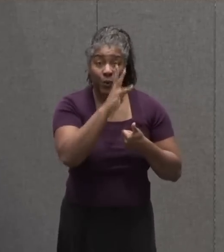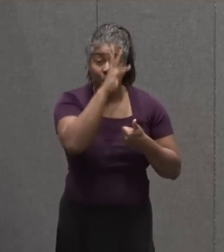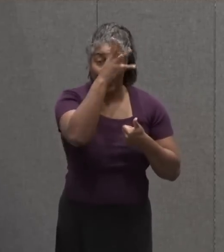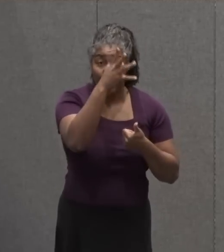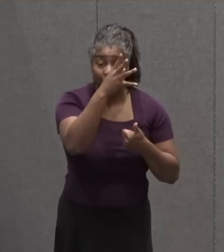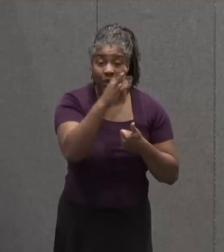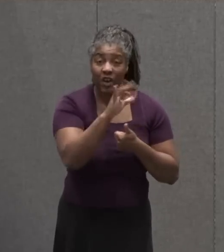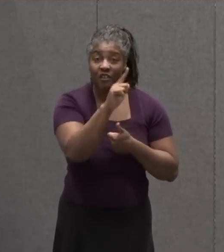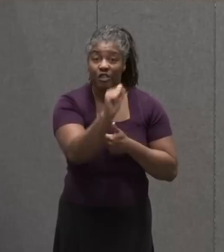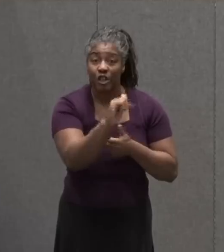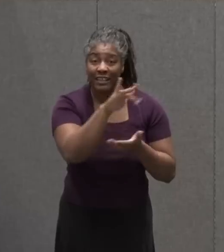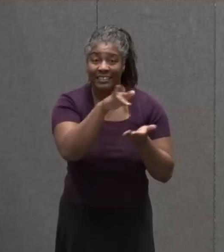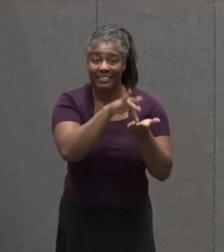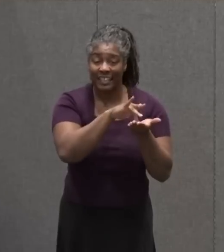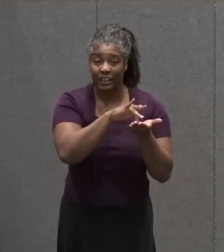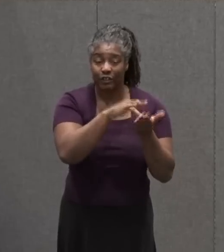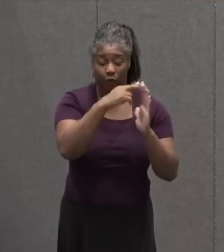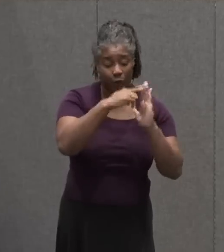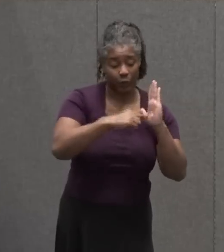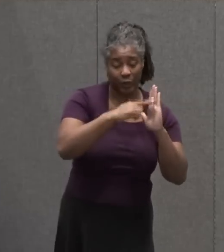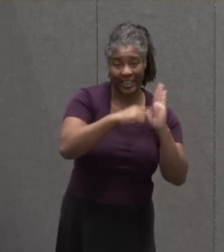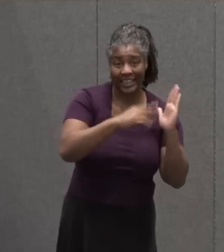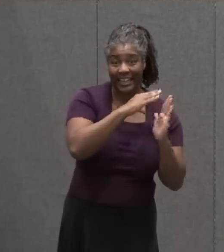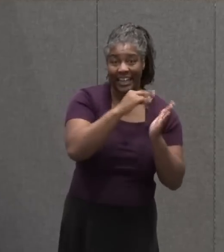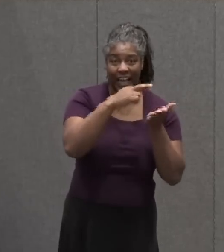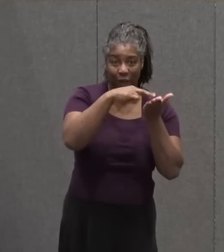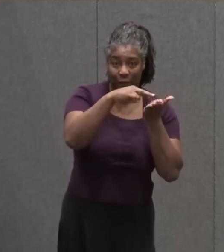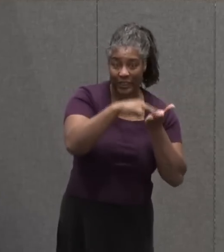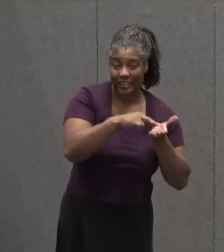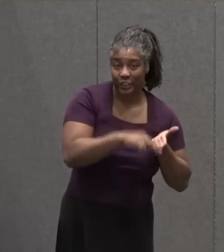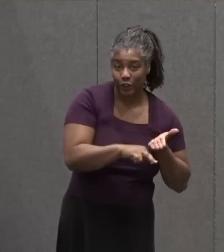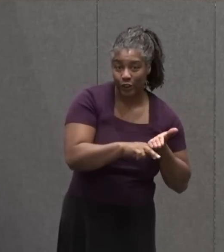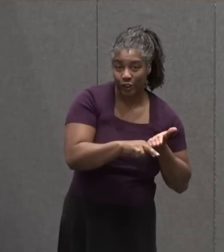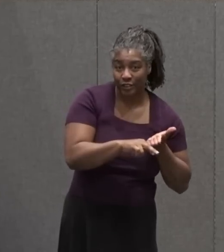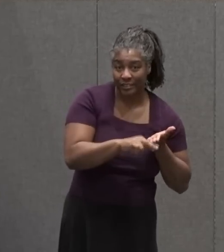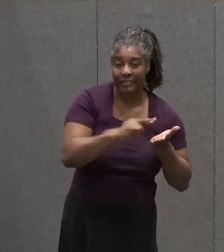that is available for anybody to print and use at home.